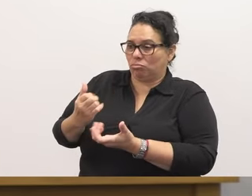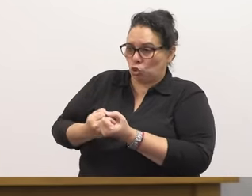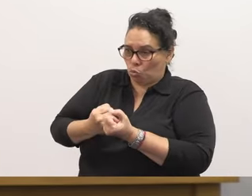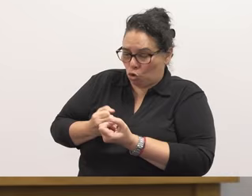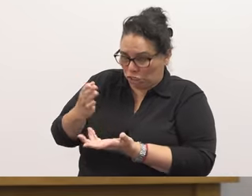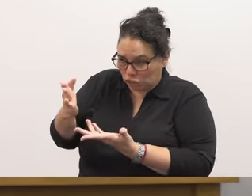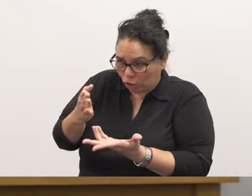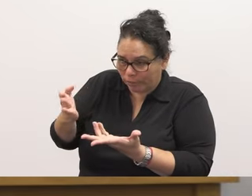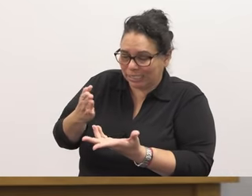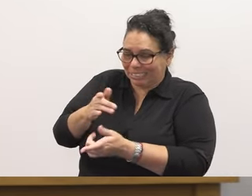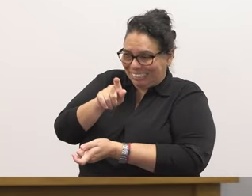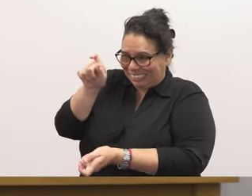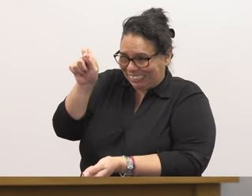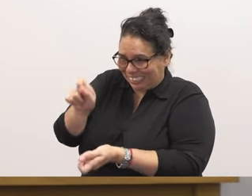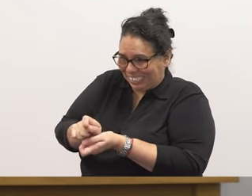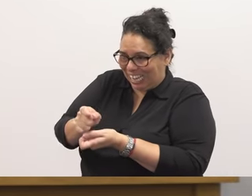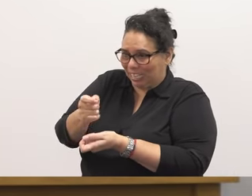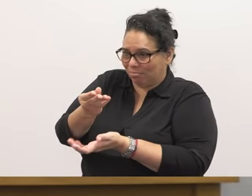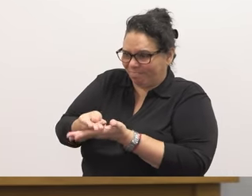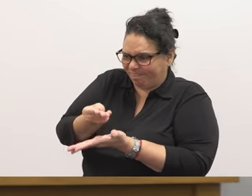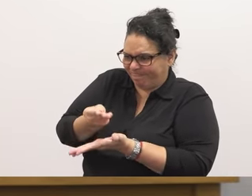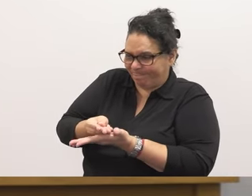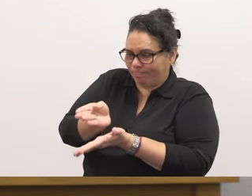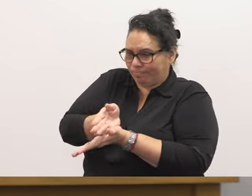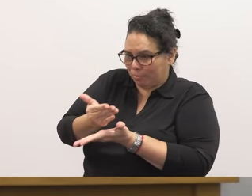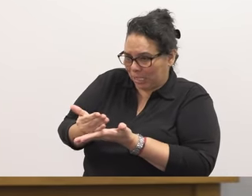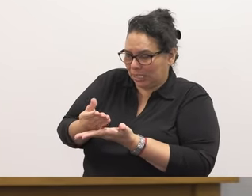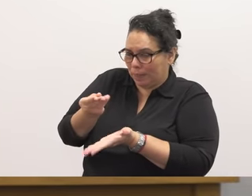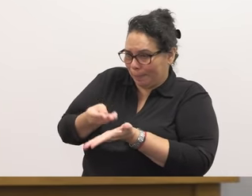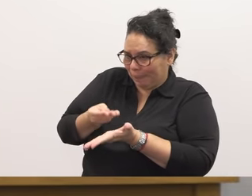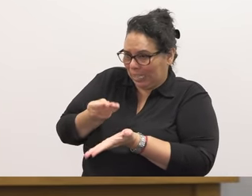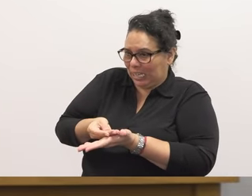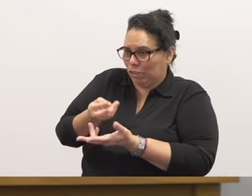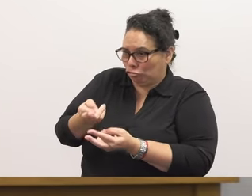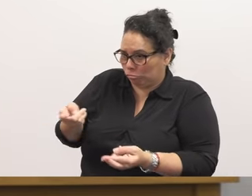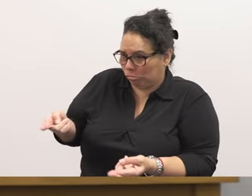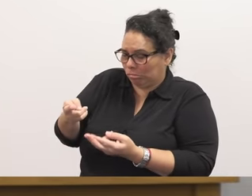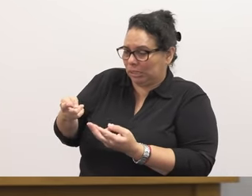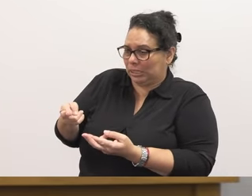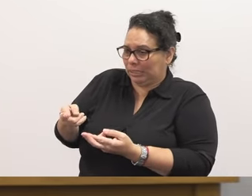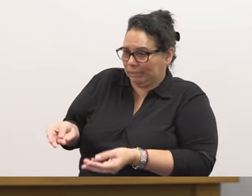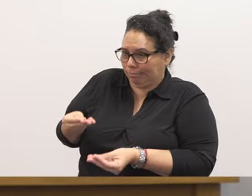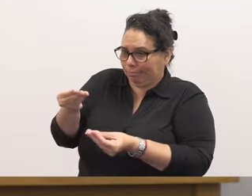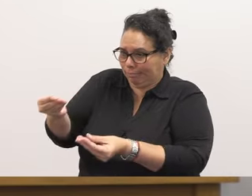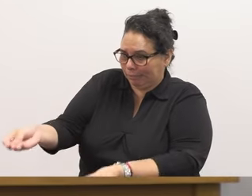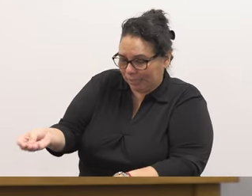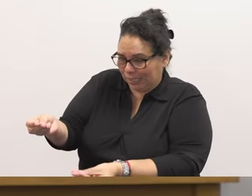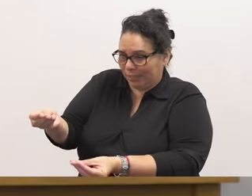the exact resource going to that demographic or those efforts in particular.